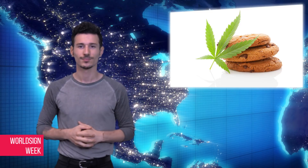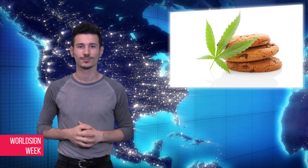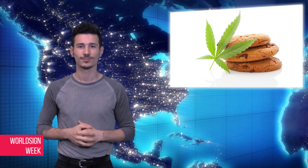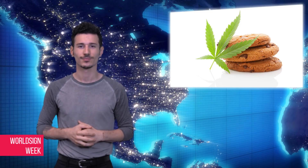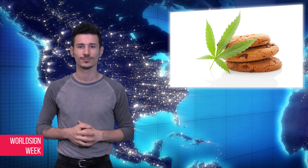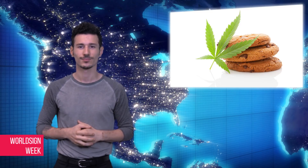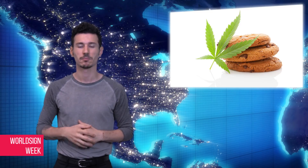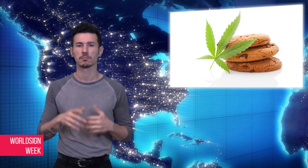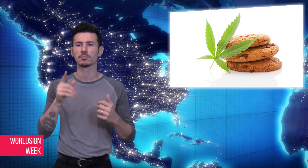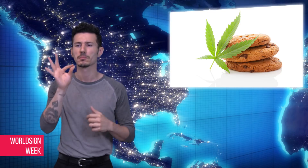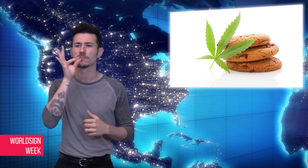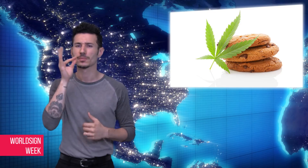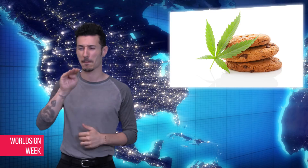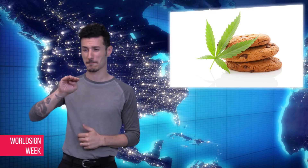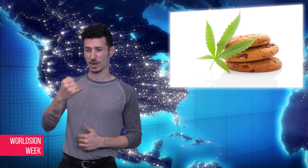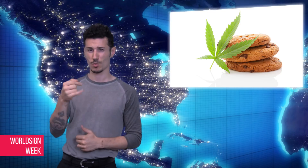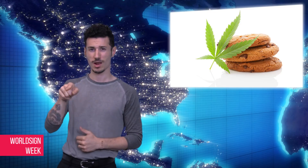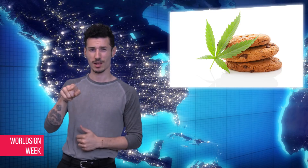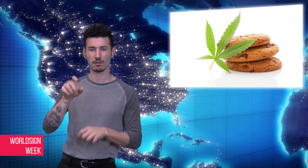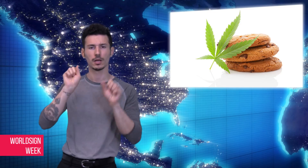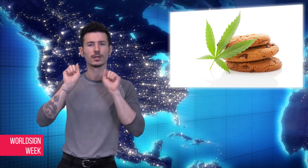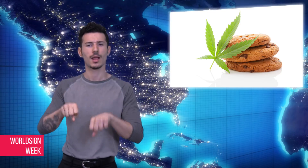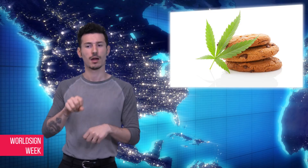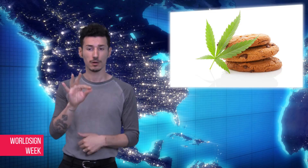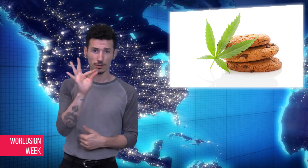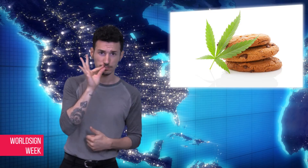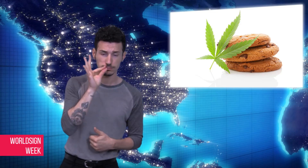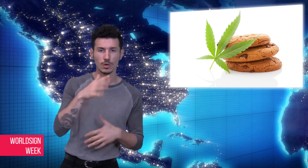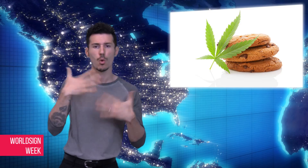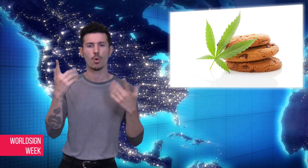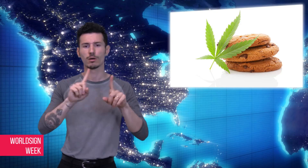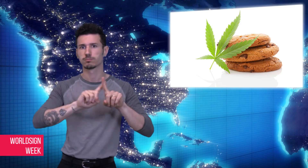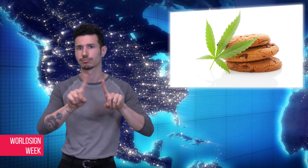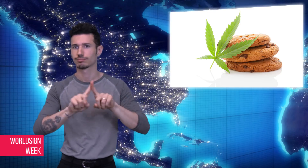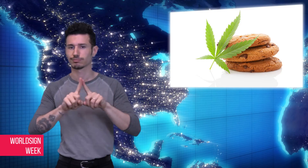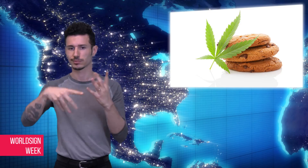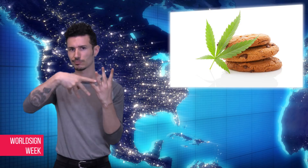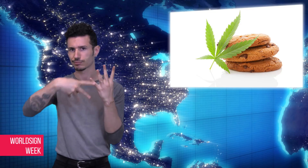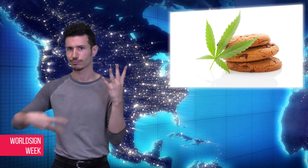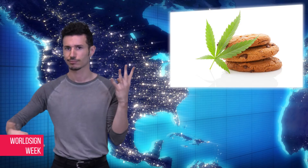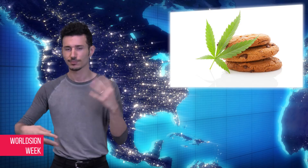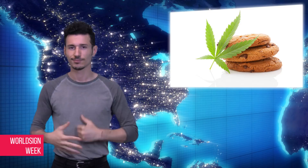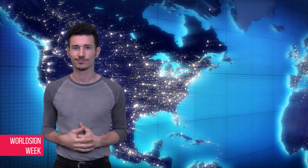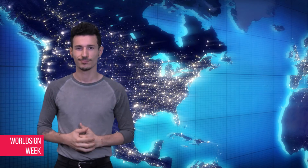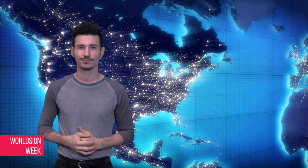There are several different way to use marijuana.